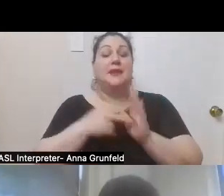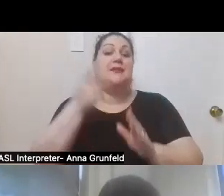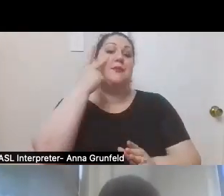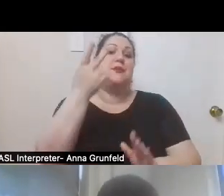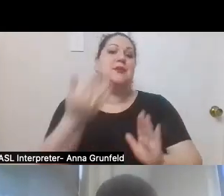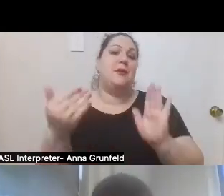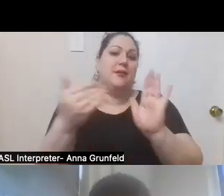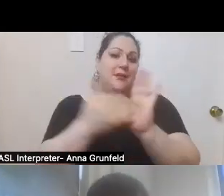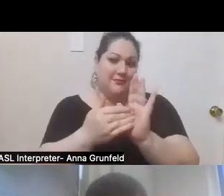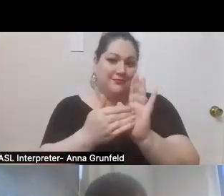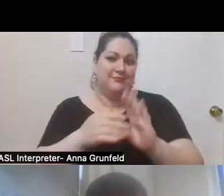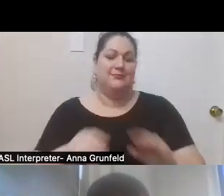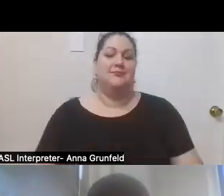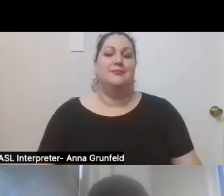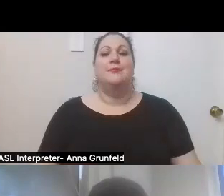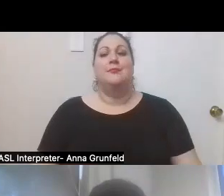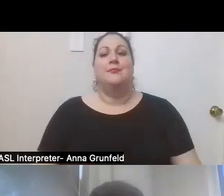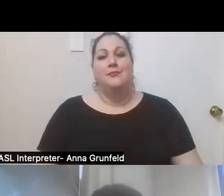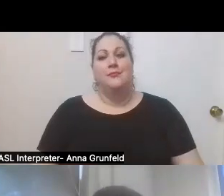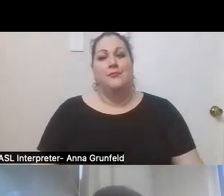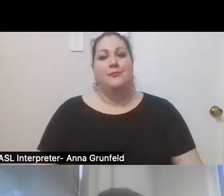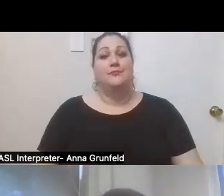And I'm sure that we will all cross paths with each other.